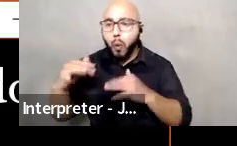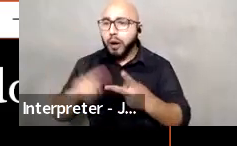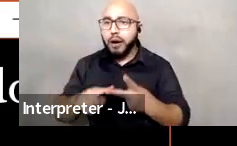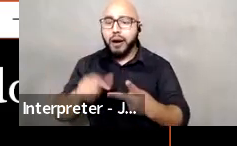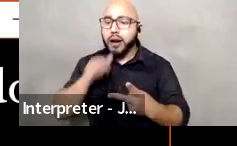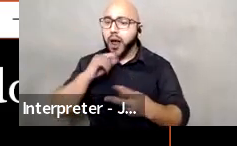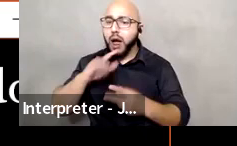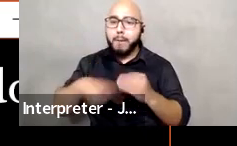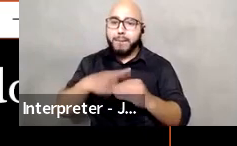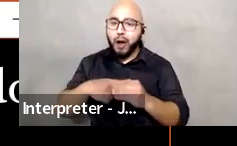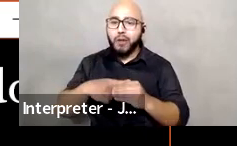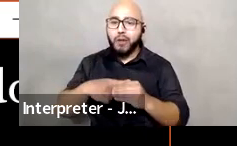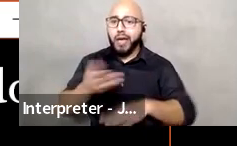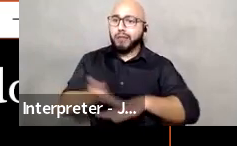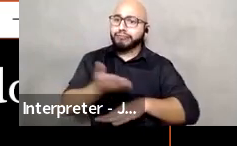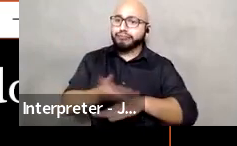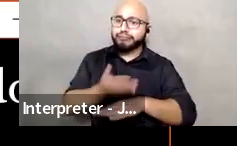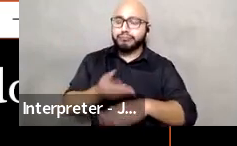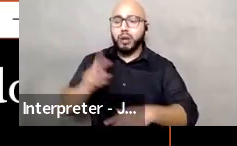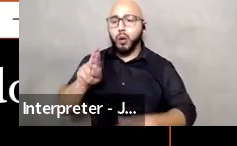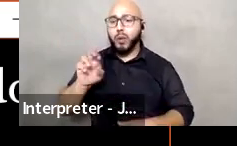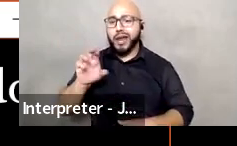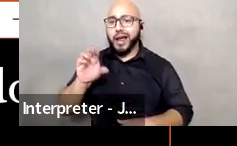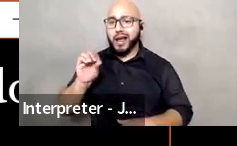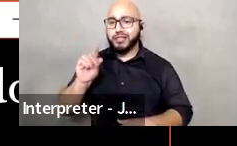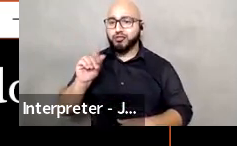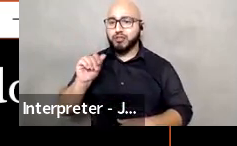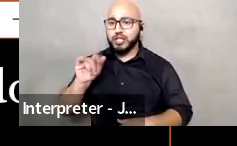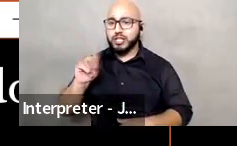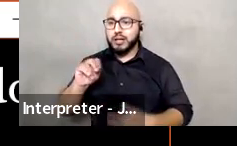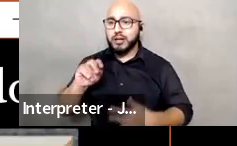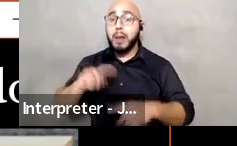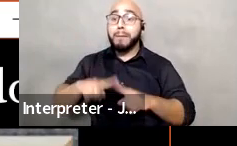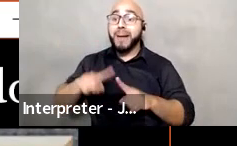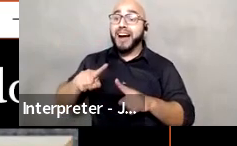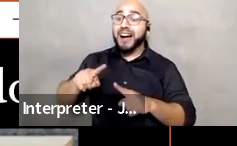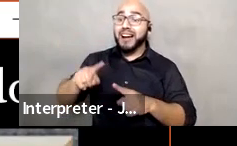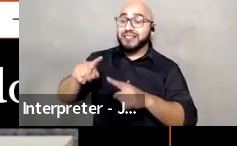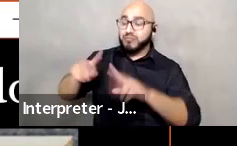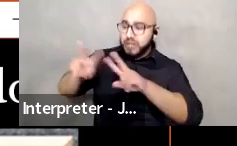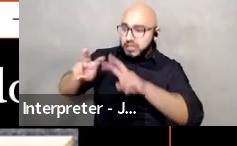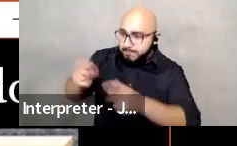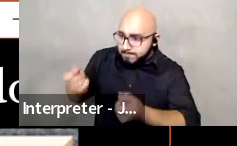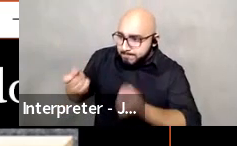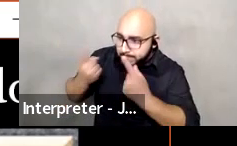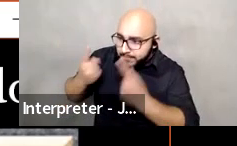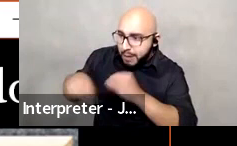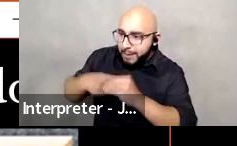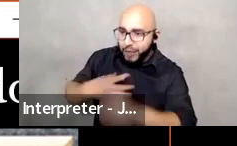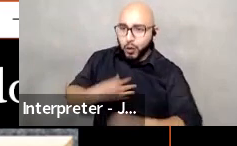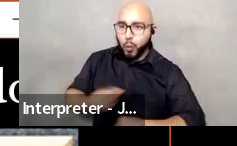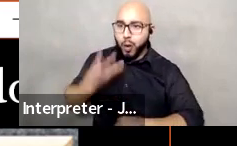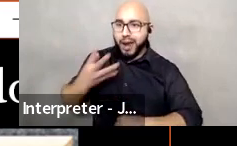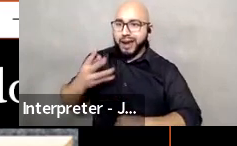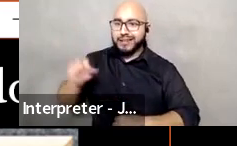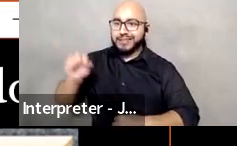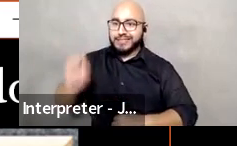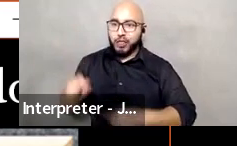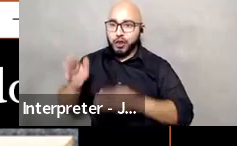But of white. Southerners in the early 20th century. And there's a little bit of an attempt here in Mississippi.